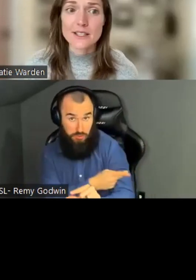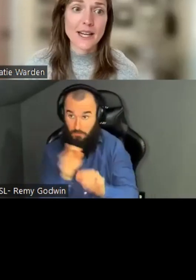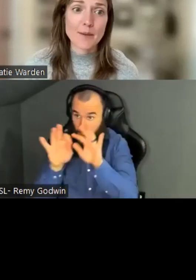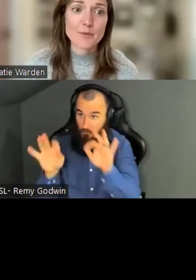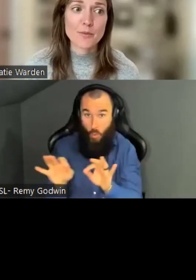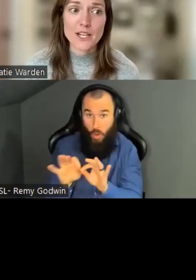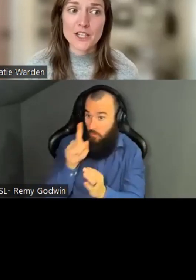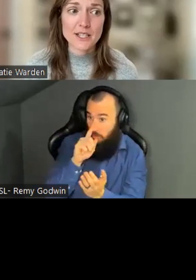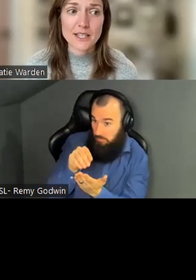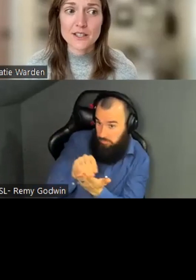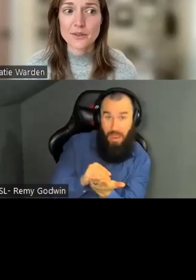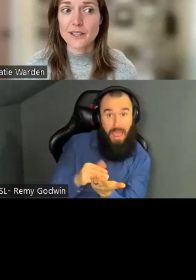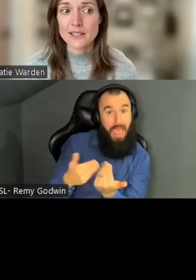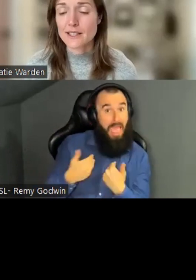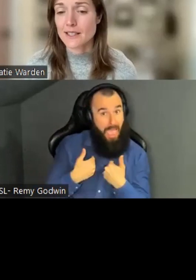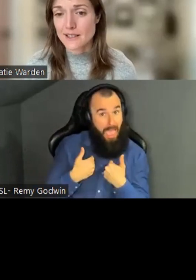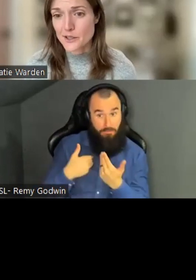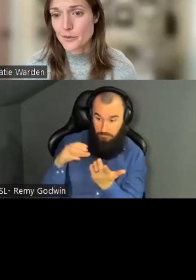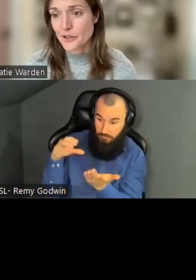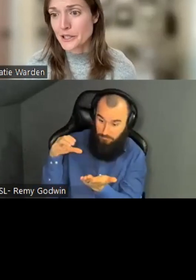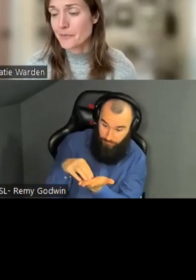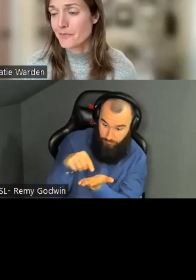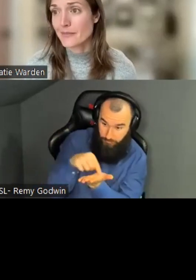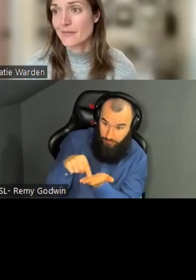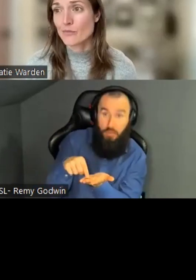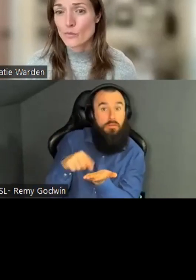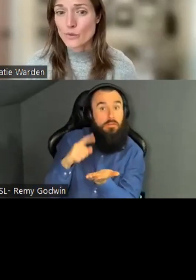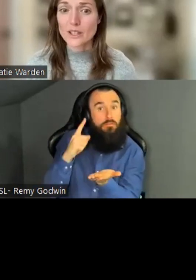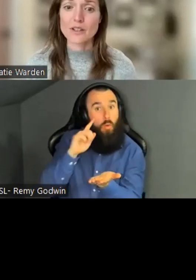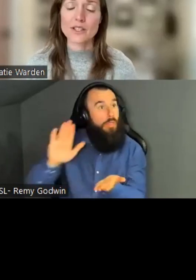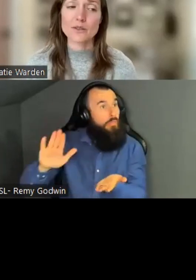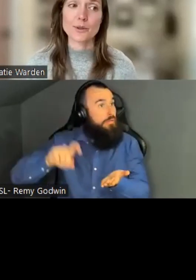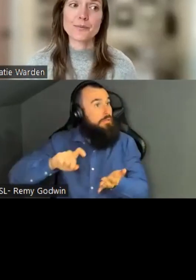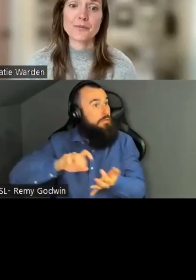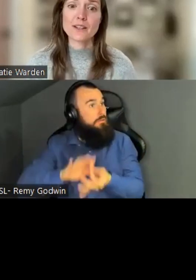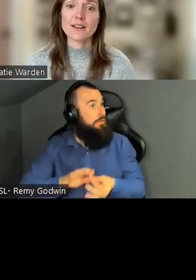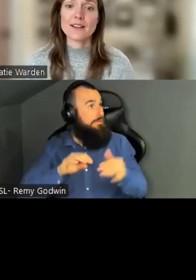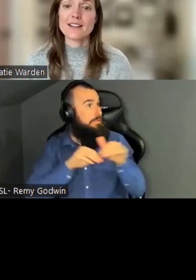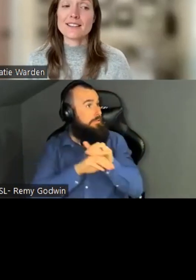to capture patient needs related to accessibility? Really a great tool.